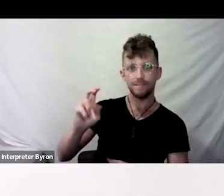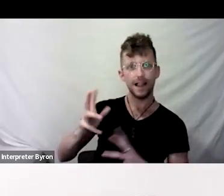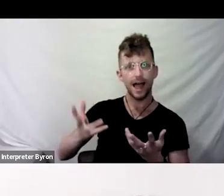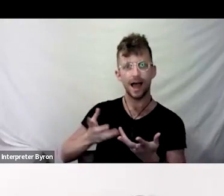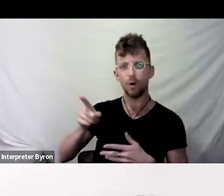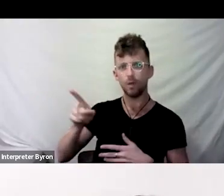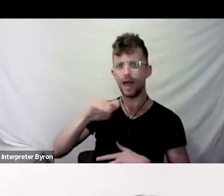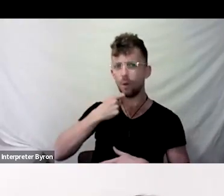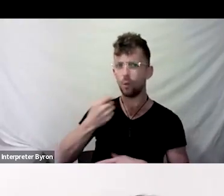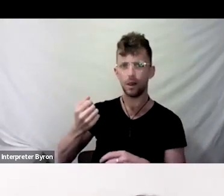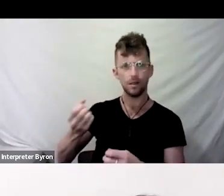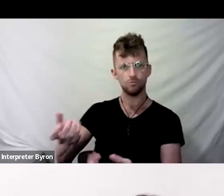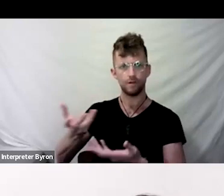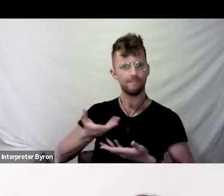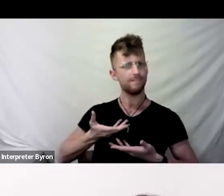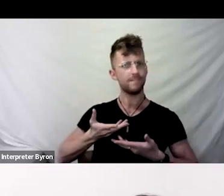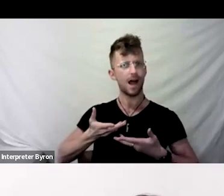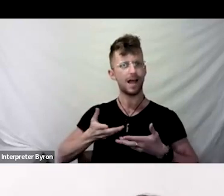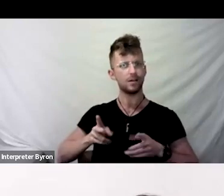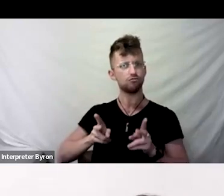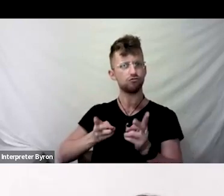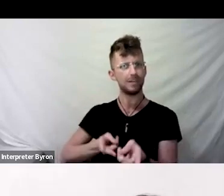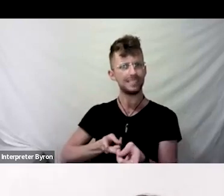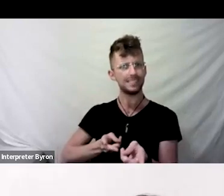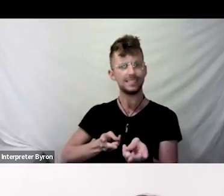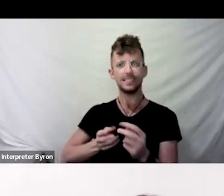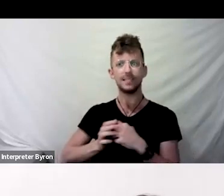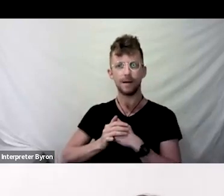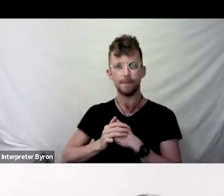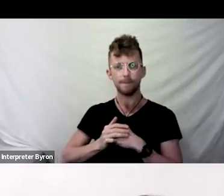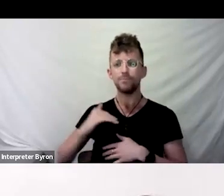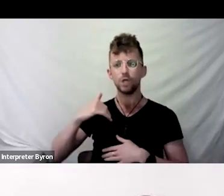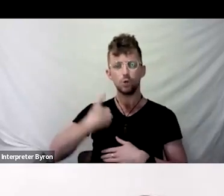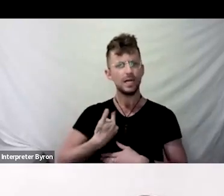you can be most confident that you’re meeting rule two